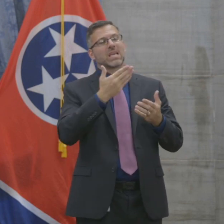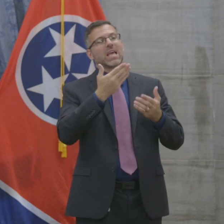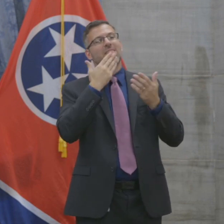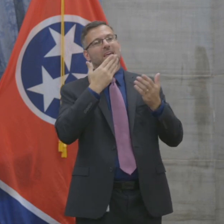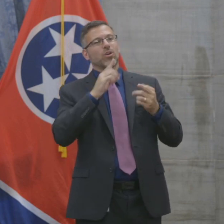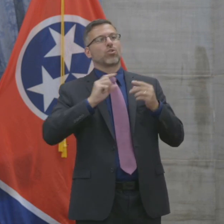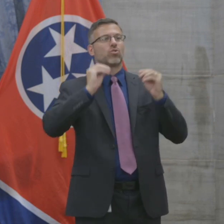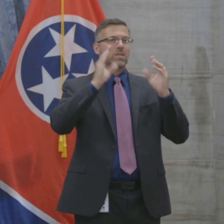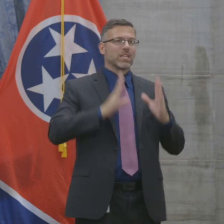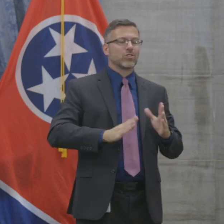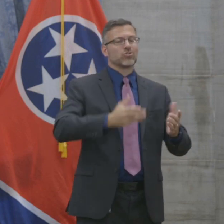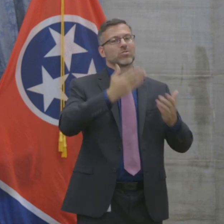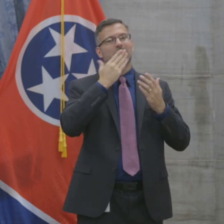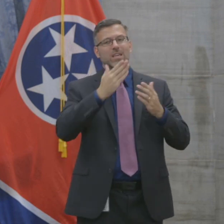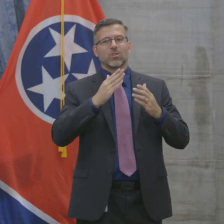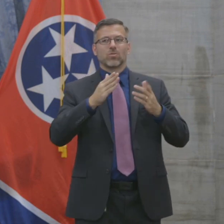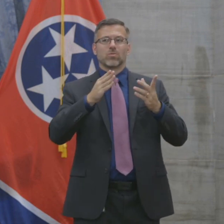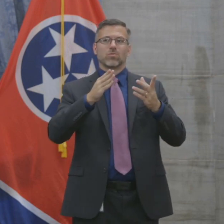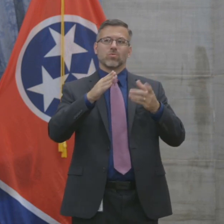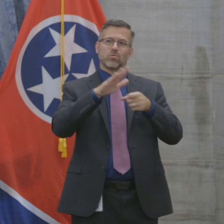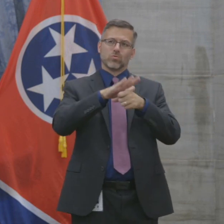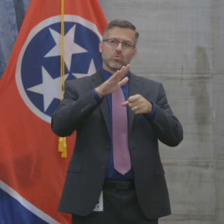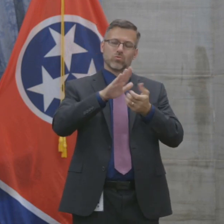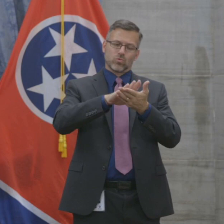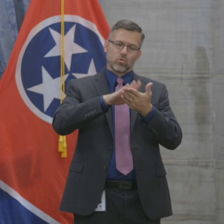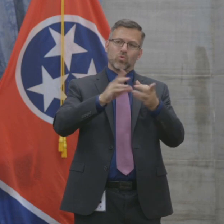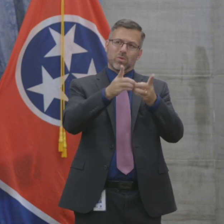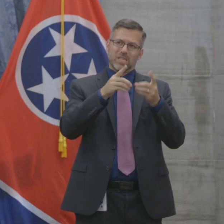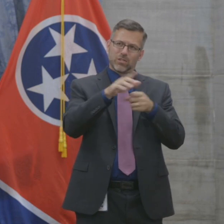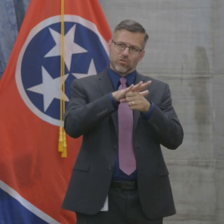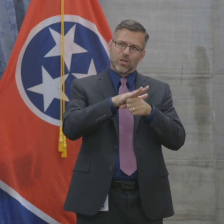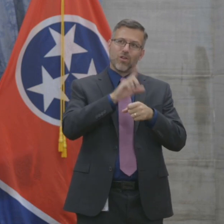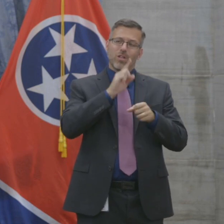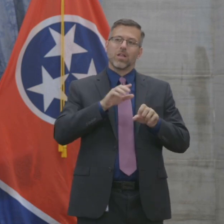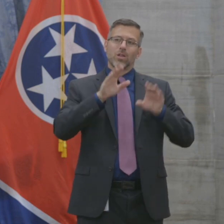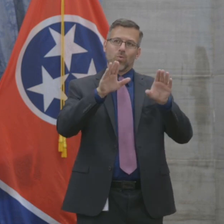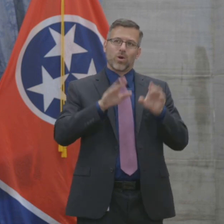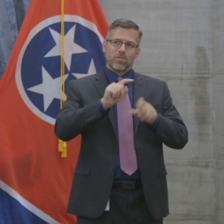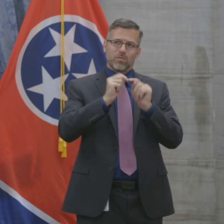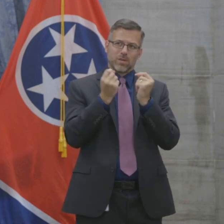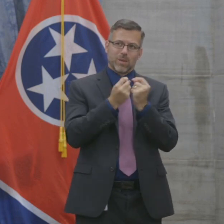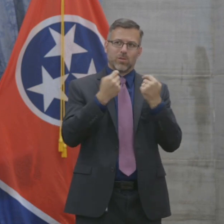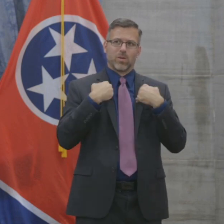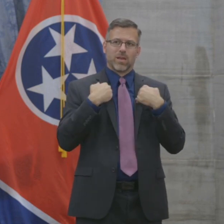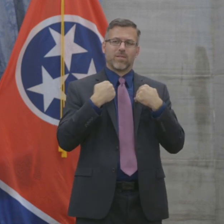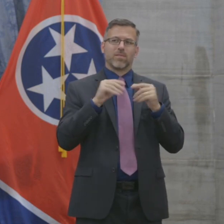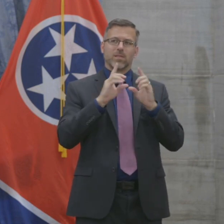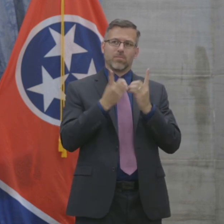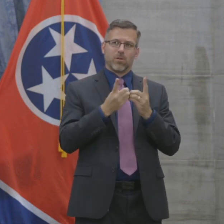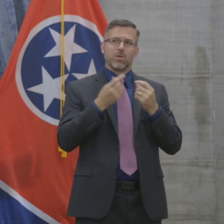to be a priority. 562 educators earned their work base learning